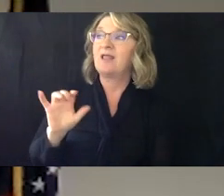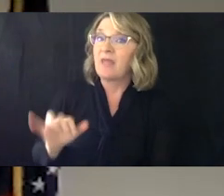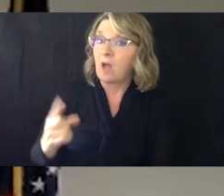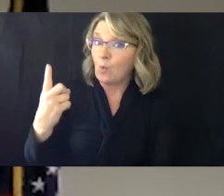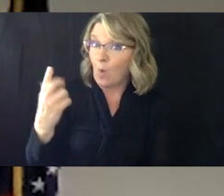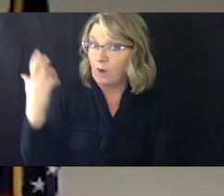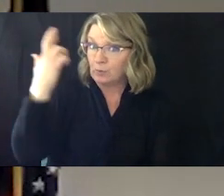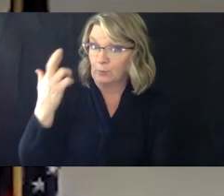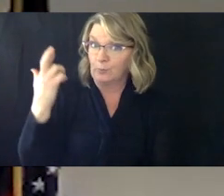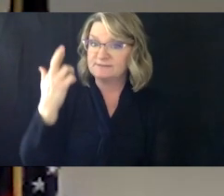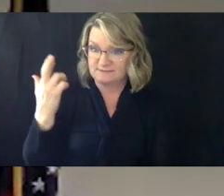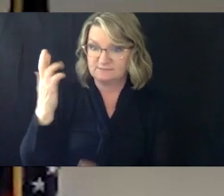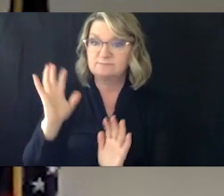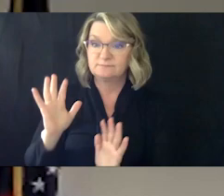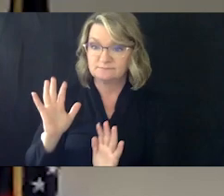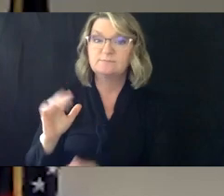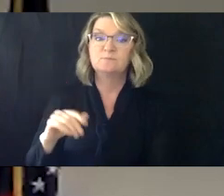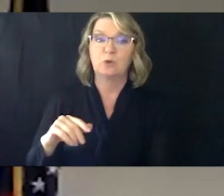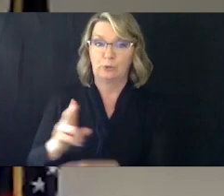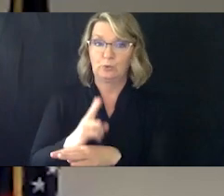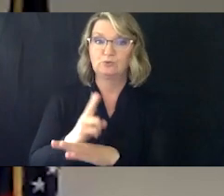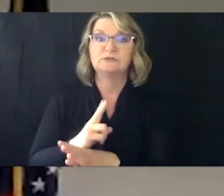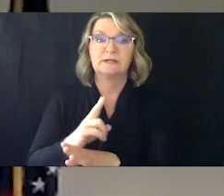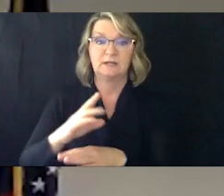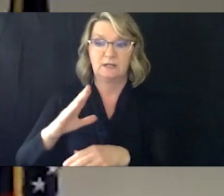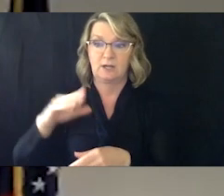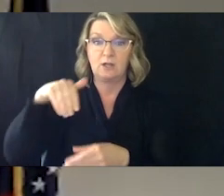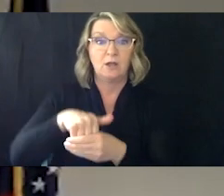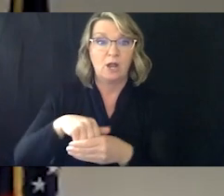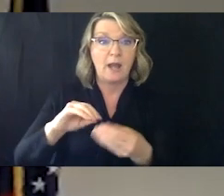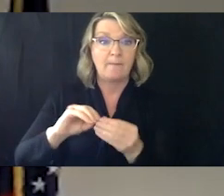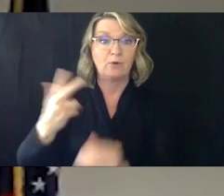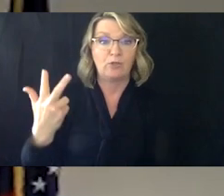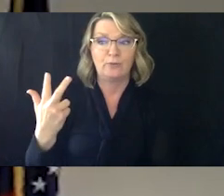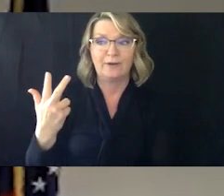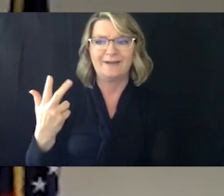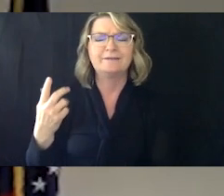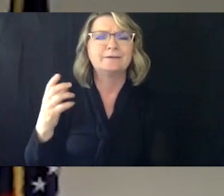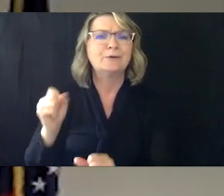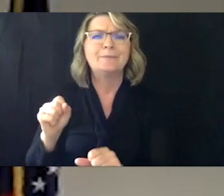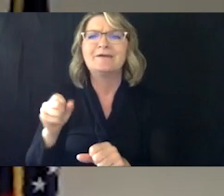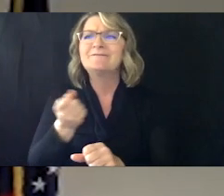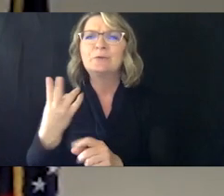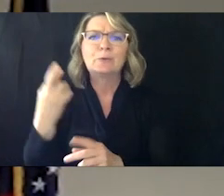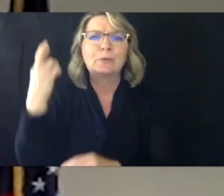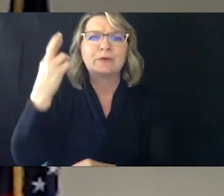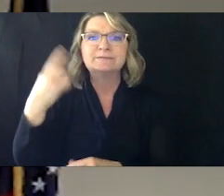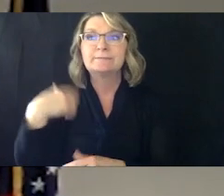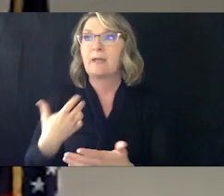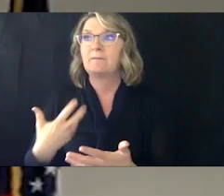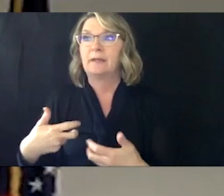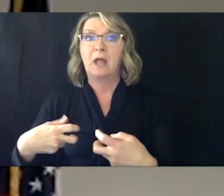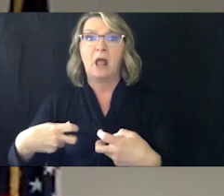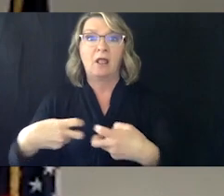voters reducing door three as I explained in our video there should be various reasons could be that the power was out at the voting location